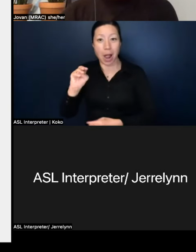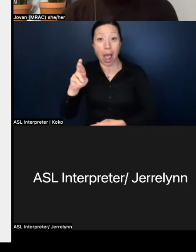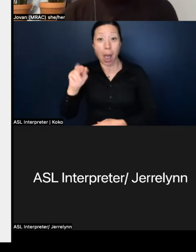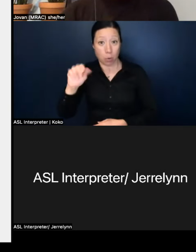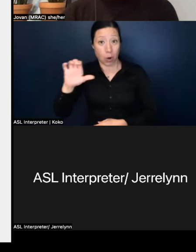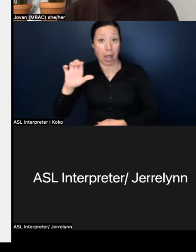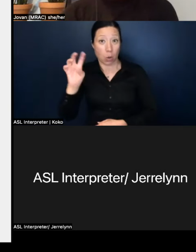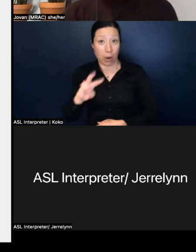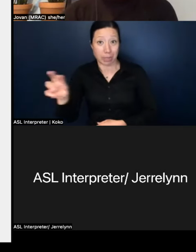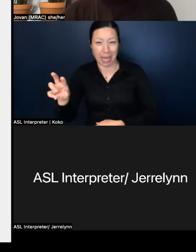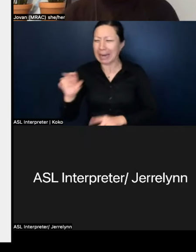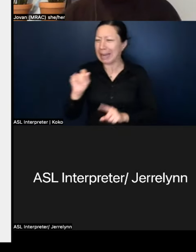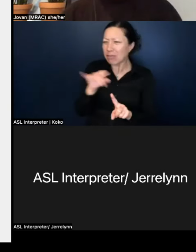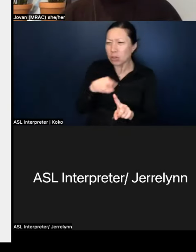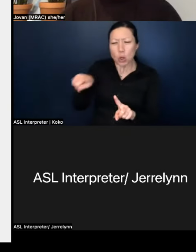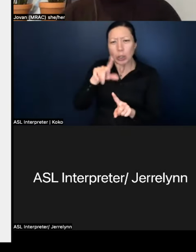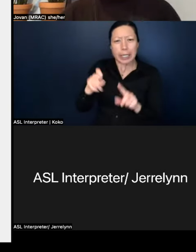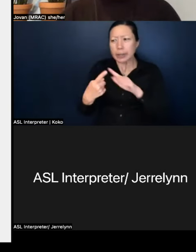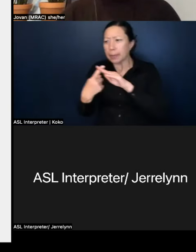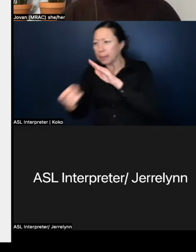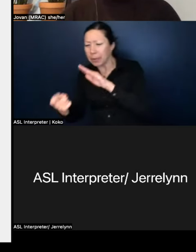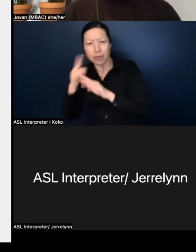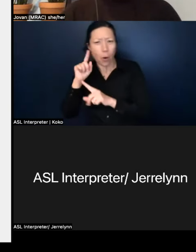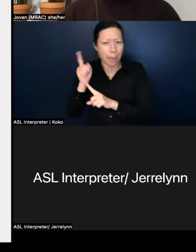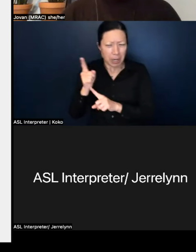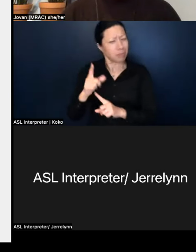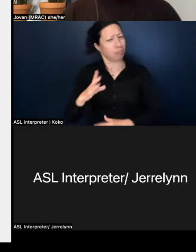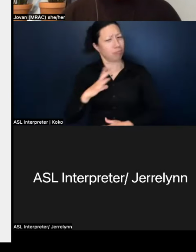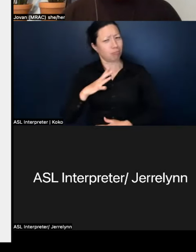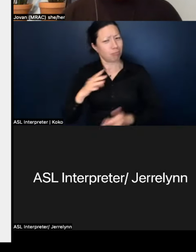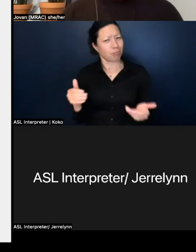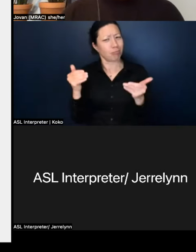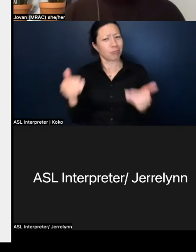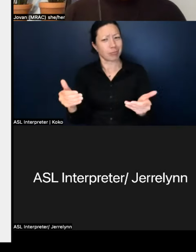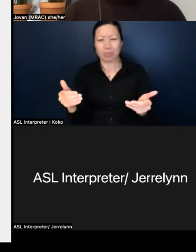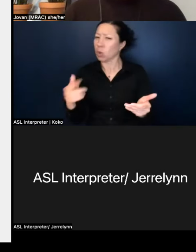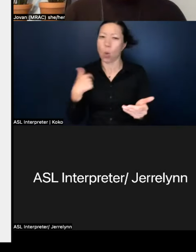please feel free to do so. There will not be any scheduled breaks during this session.